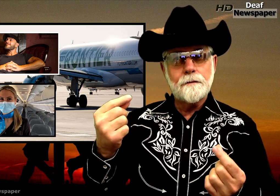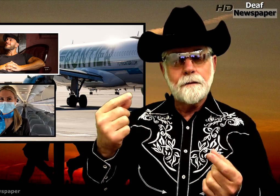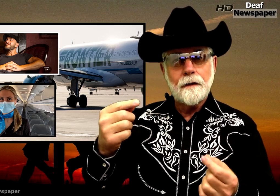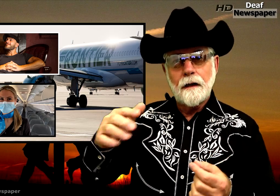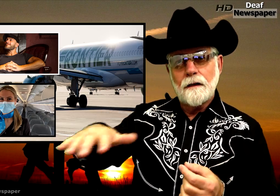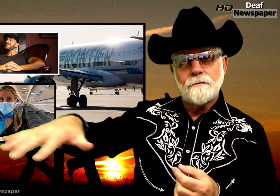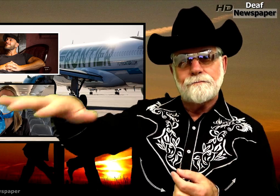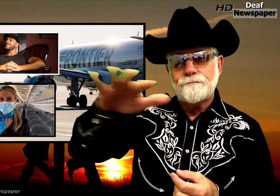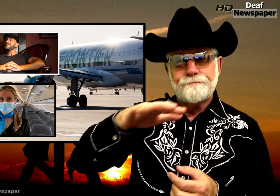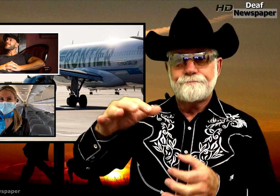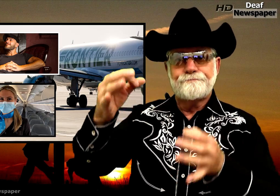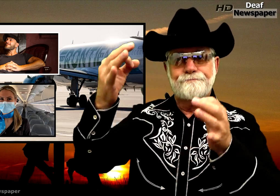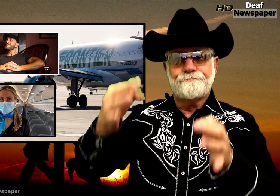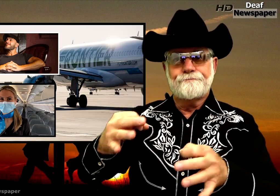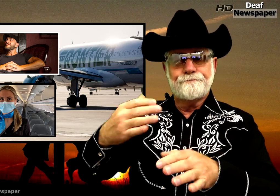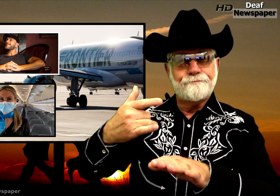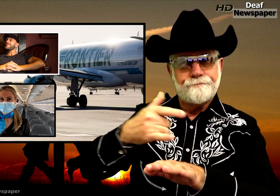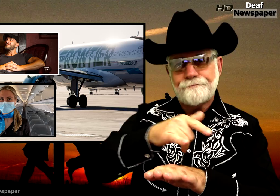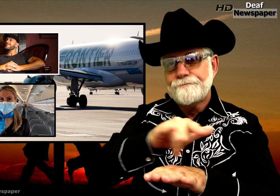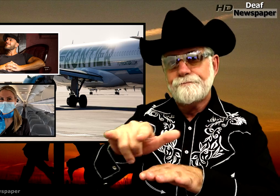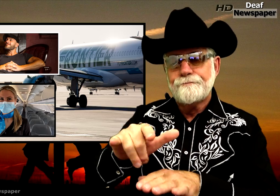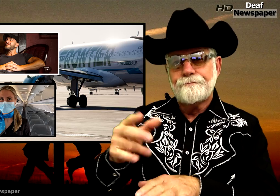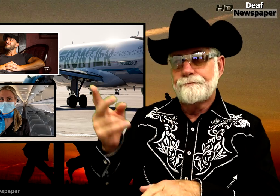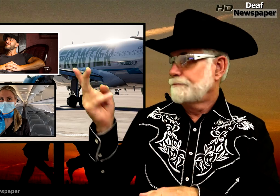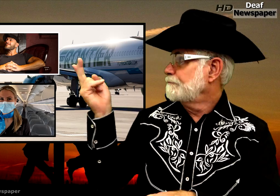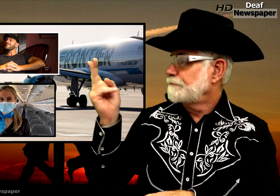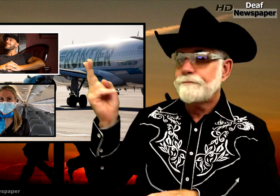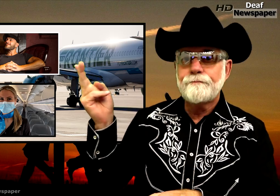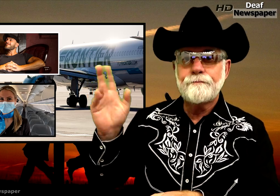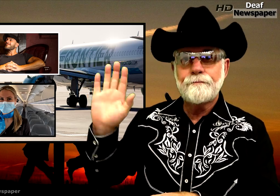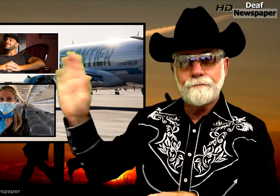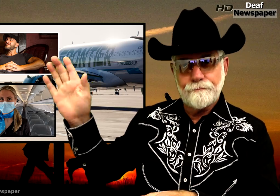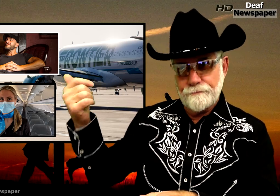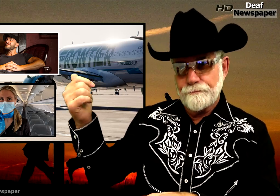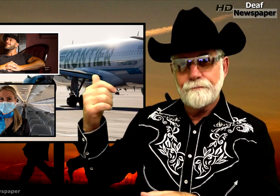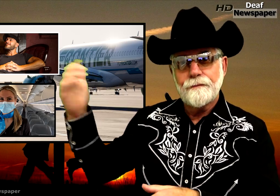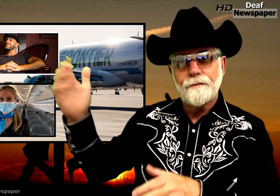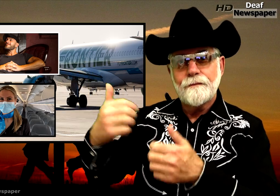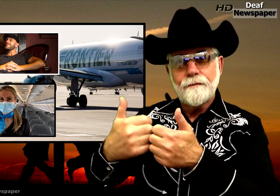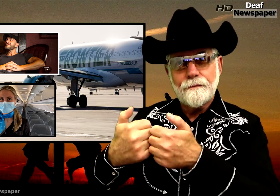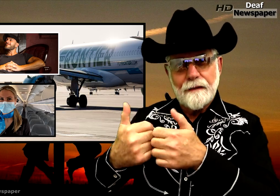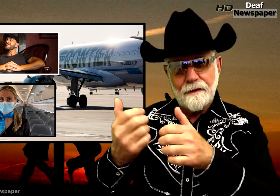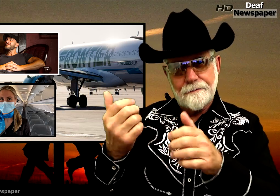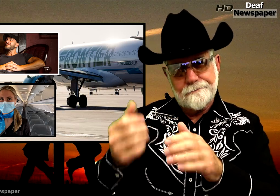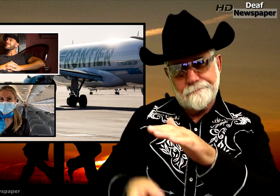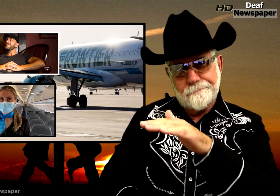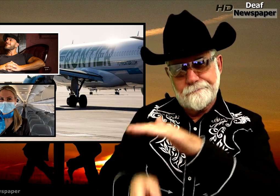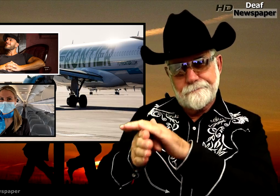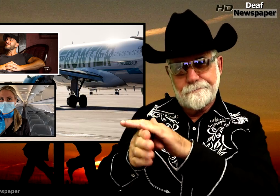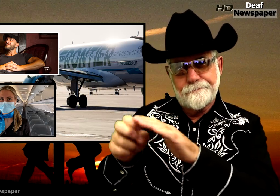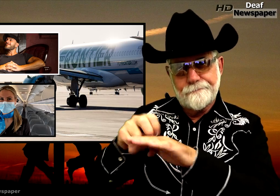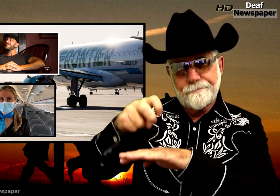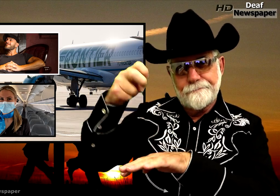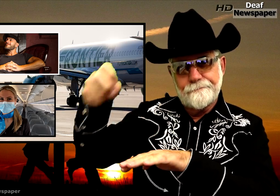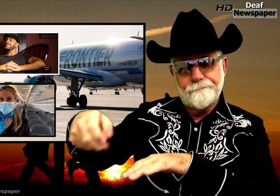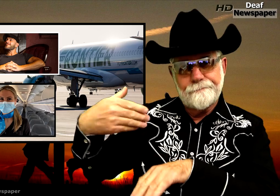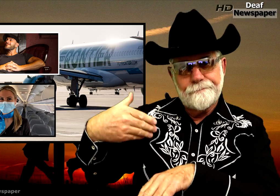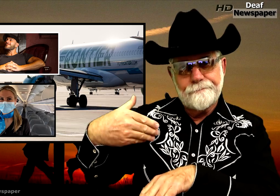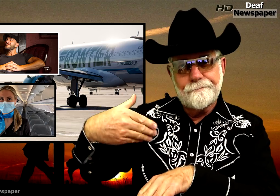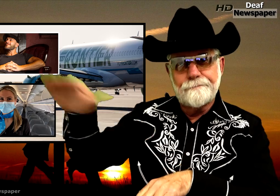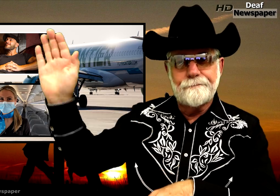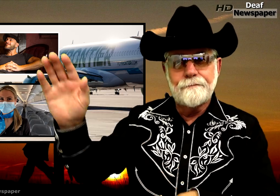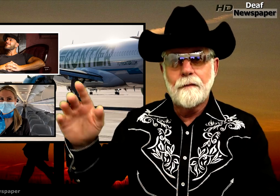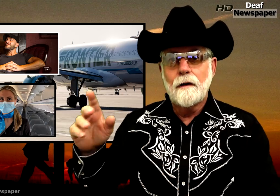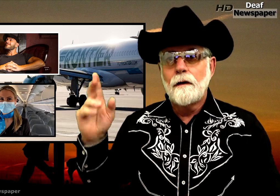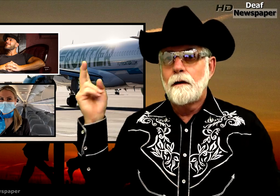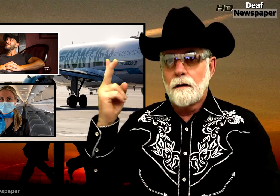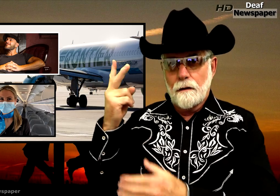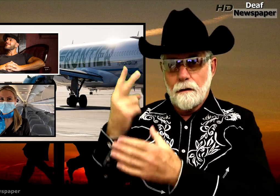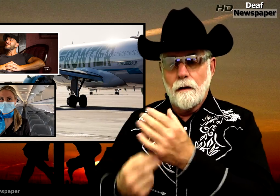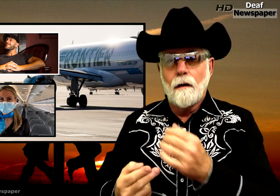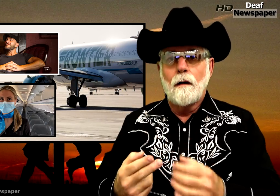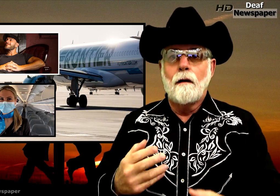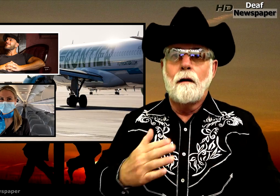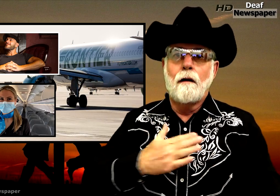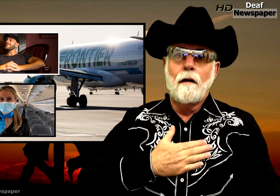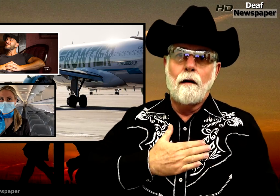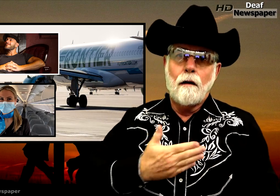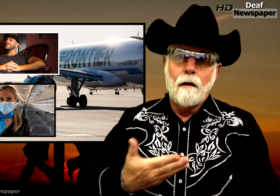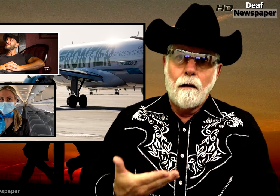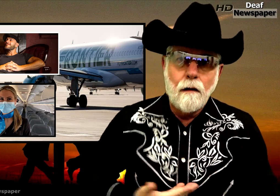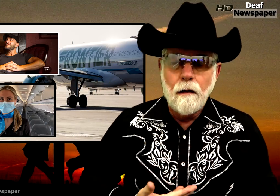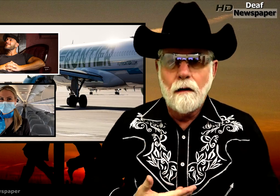So they decided to go back to the terminal, and kicked her and her boyfriend off the plane. Both are very upset